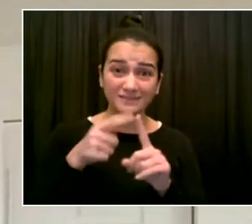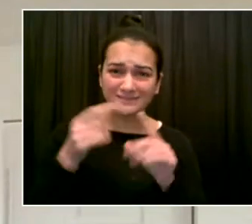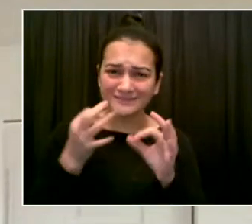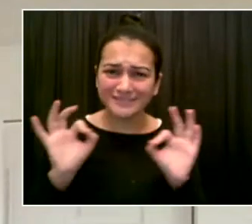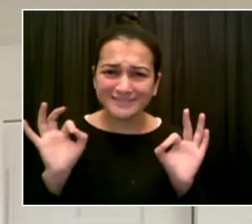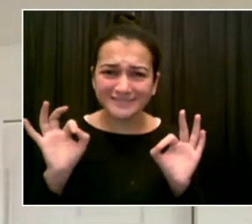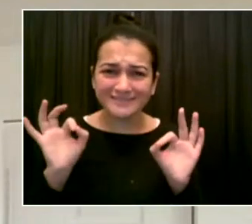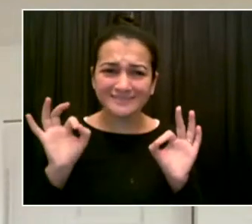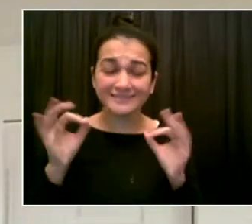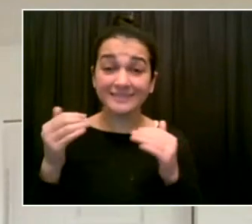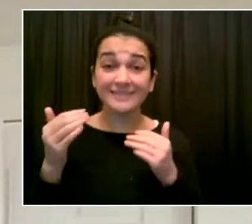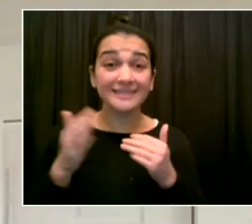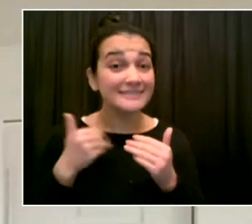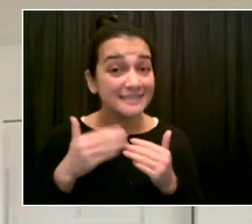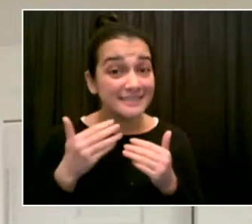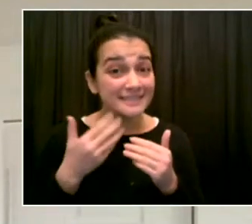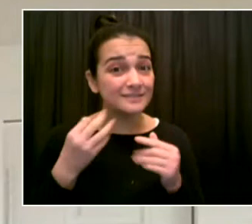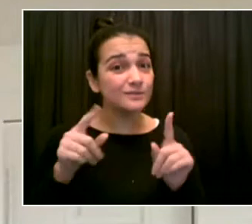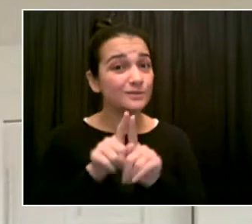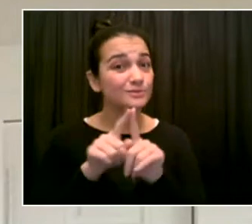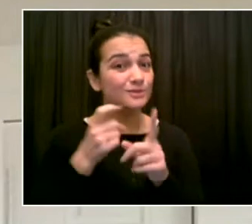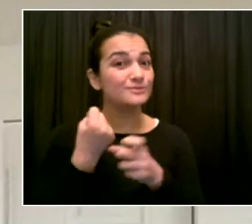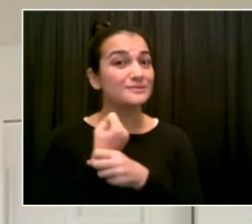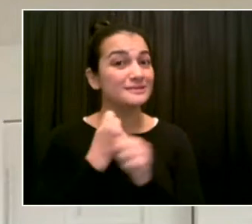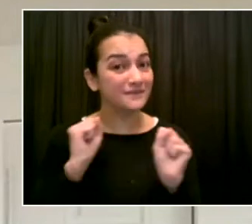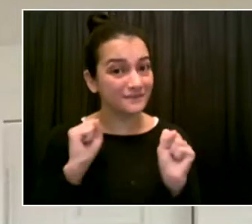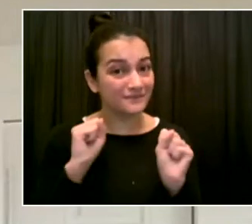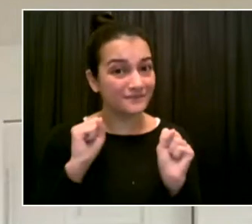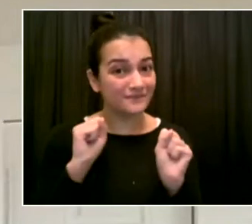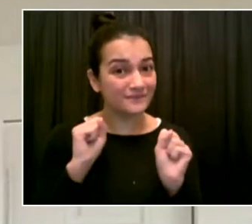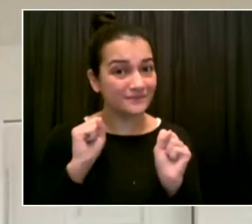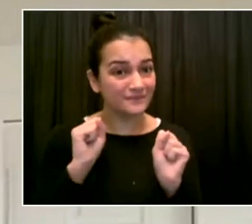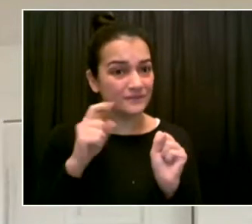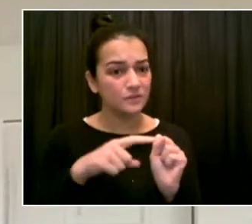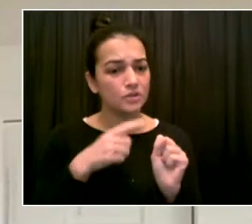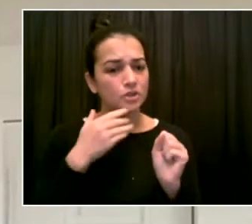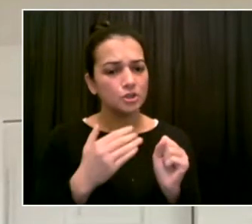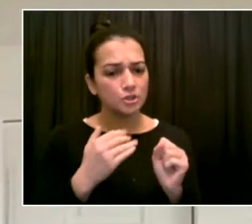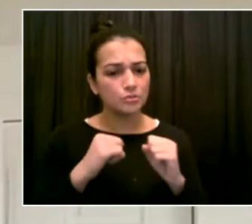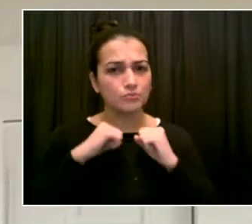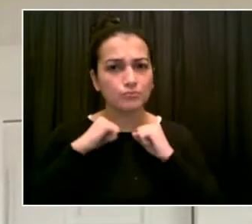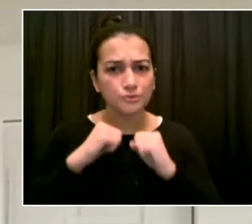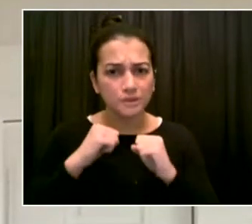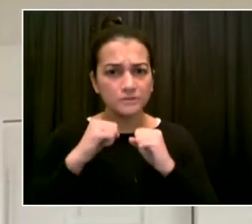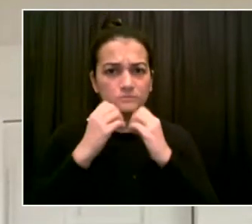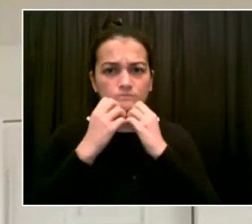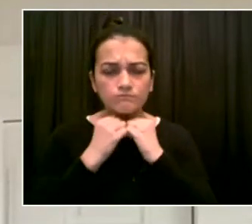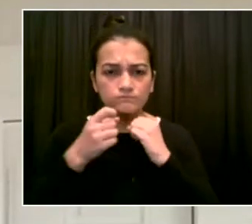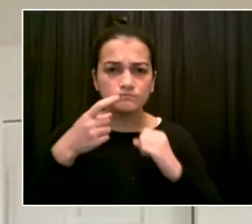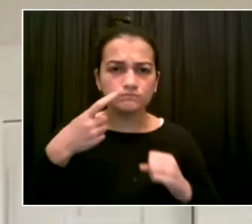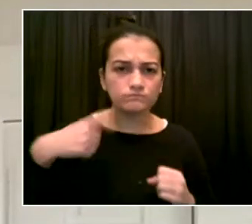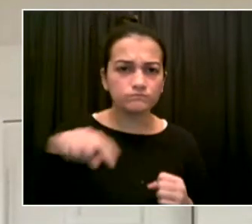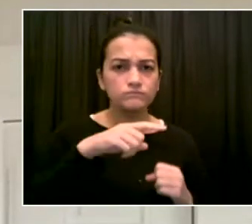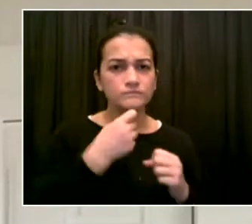EXTREMELY WELL TO PREVENT SEVERE ILLNESS, HOSPITALIZATION AND DEATH.